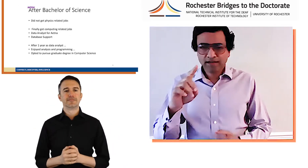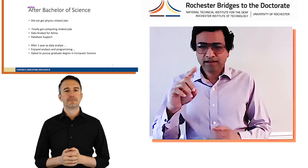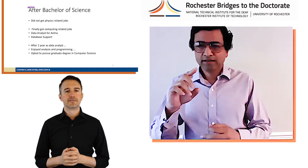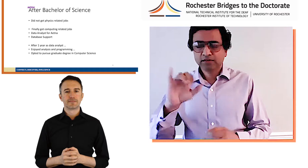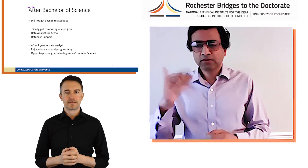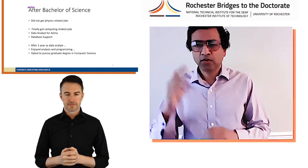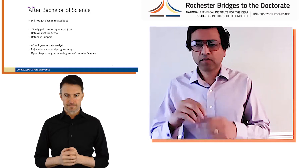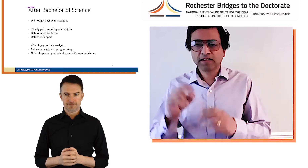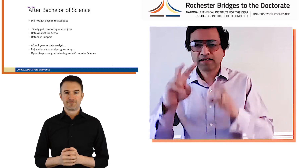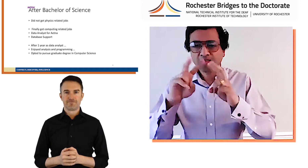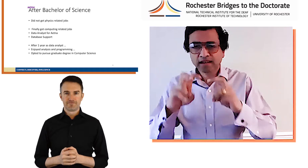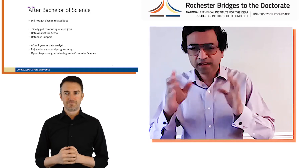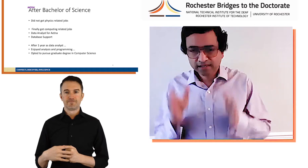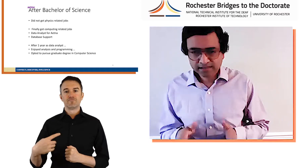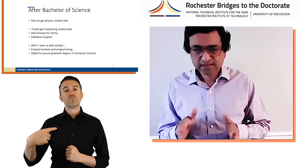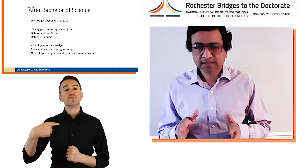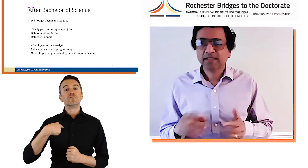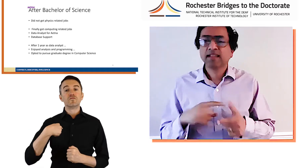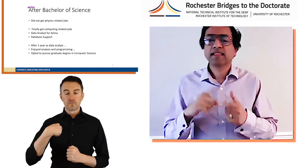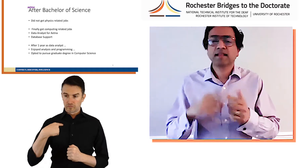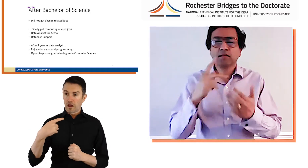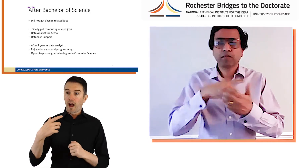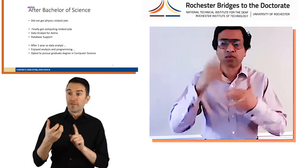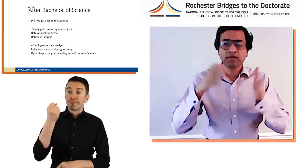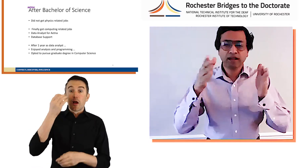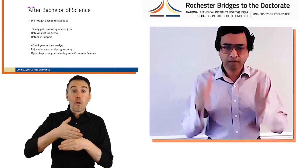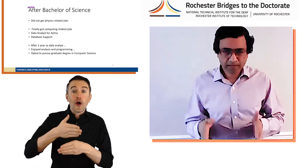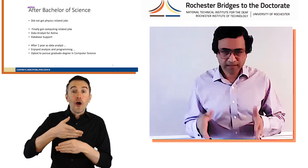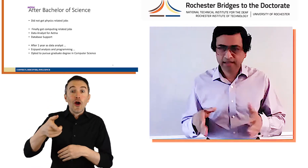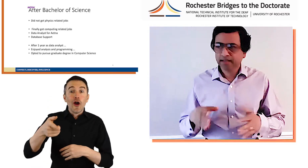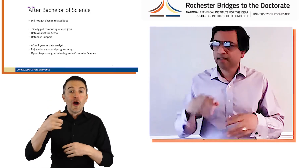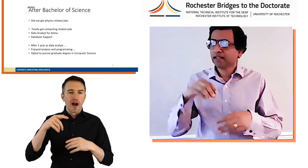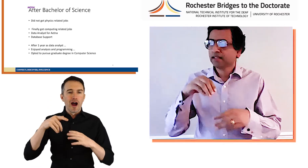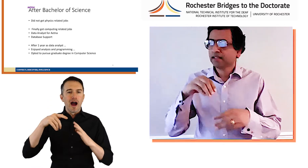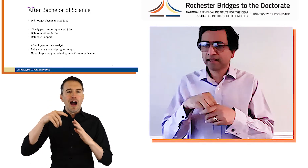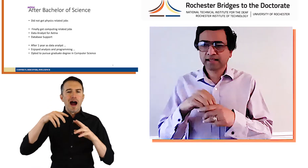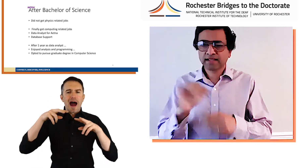So, I wasn't able to find a job in physics, but I was able to find a job as a data analyst...